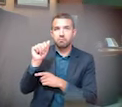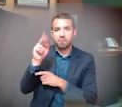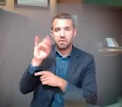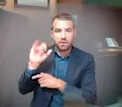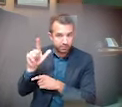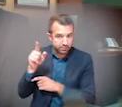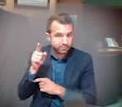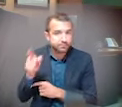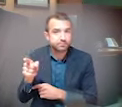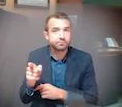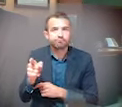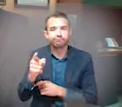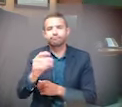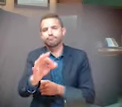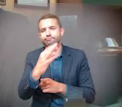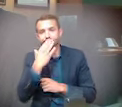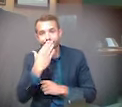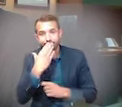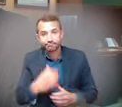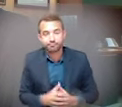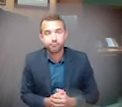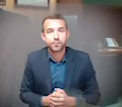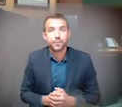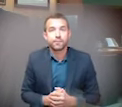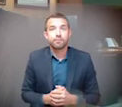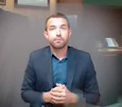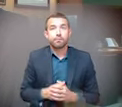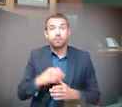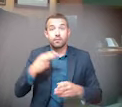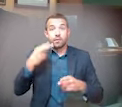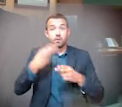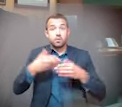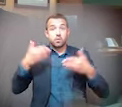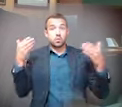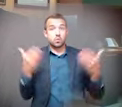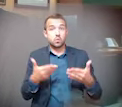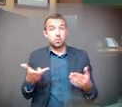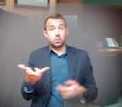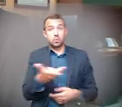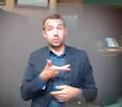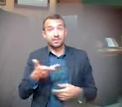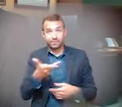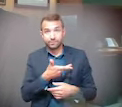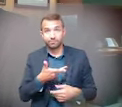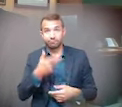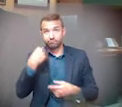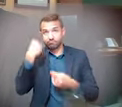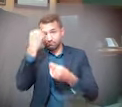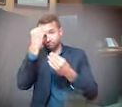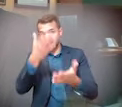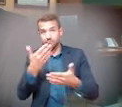Anil: Sure. And I feel compelled to, based on your introduction of the panel and what Beth just said, to state that I was born in 1964.